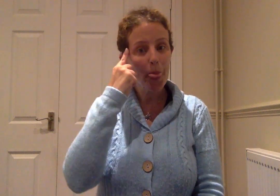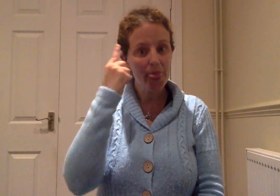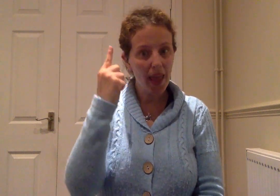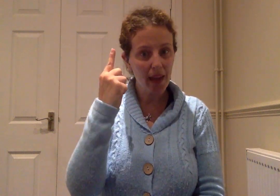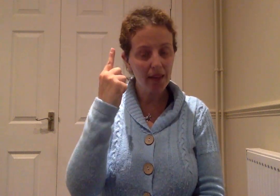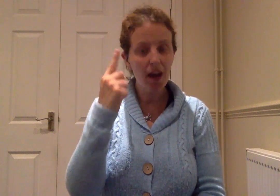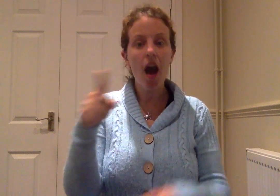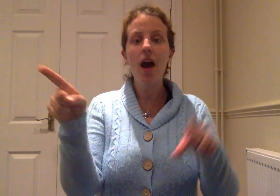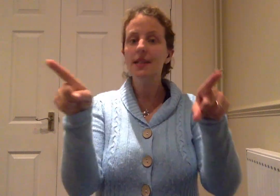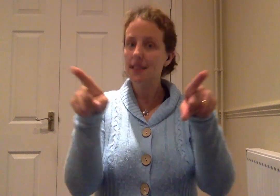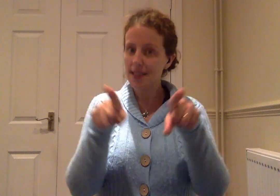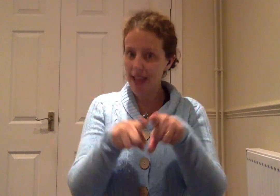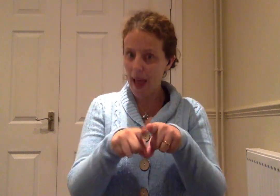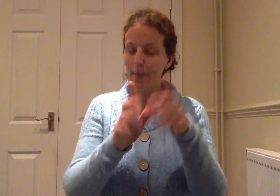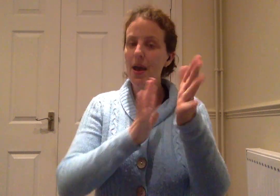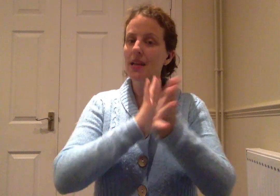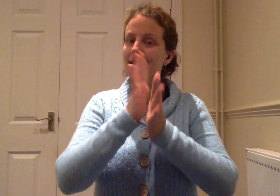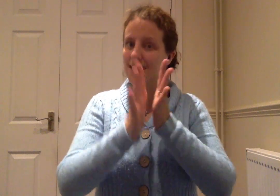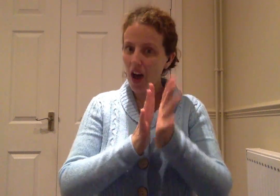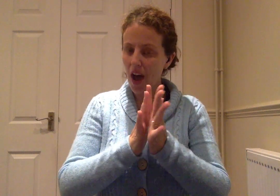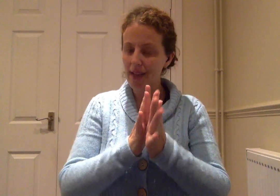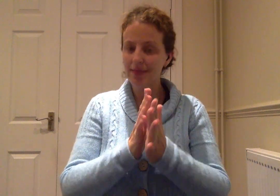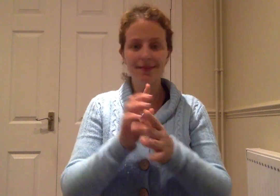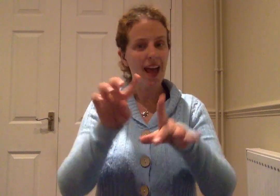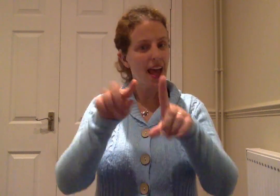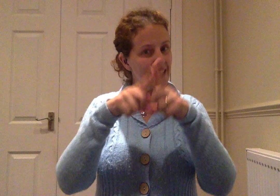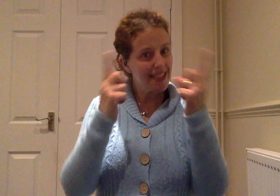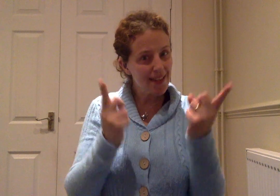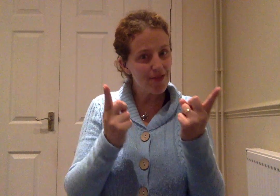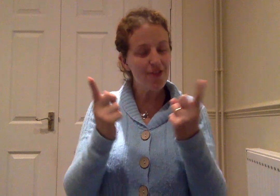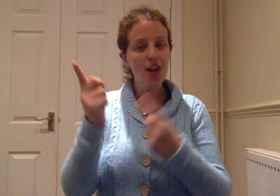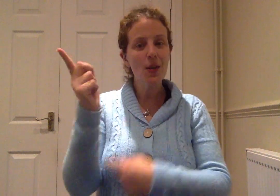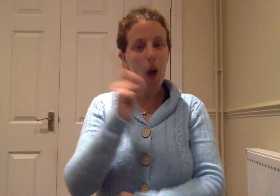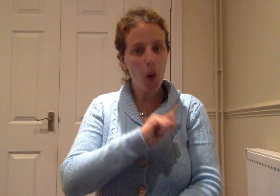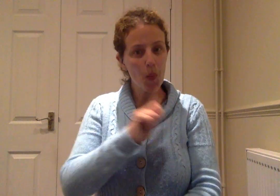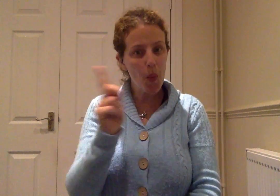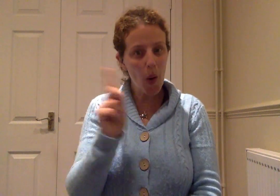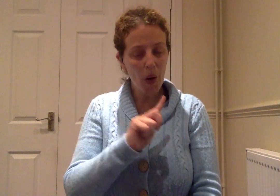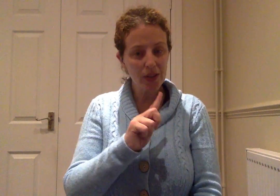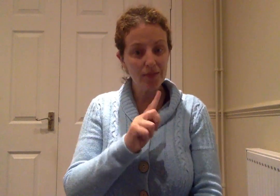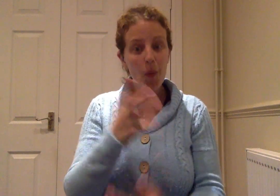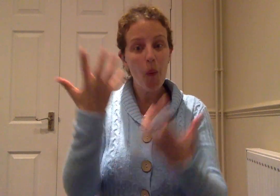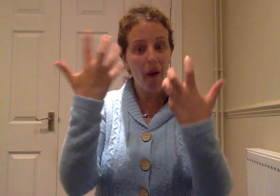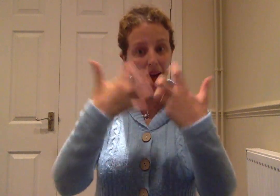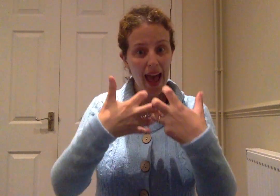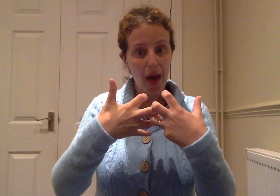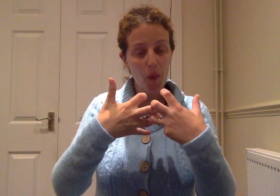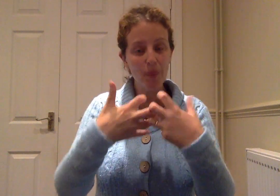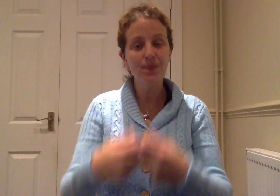Think same sign difference what, how?